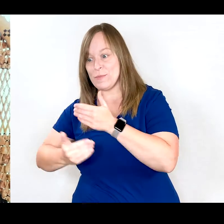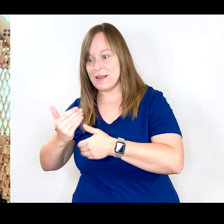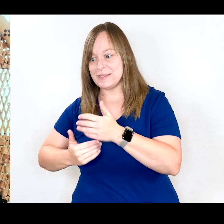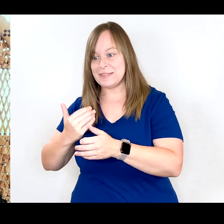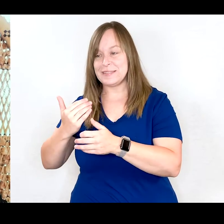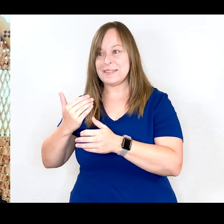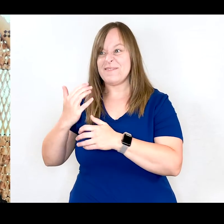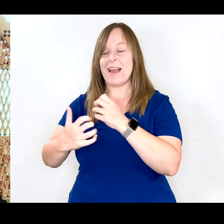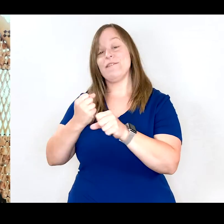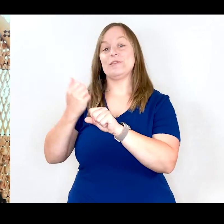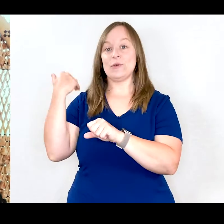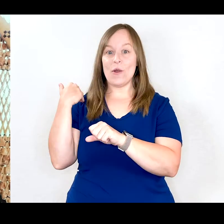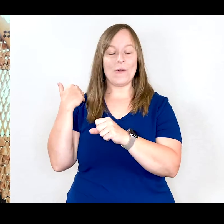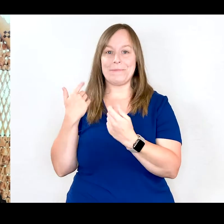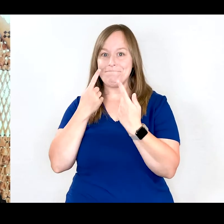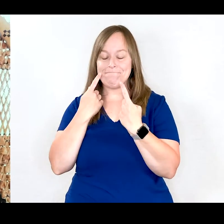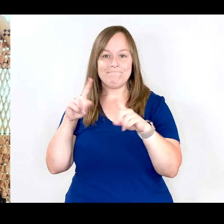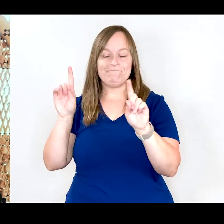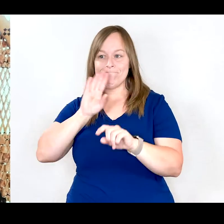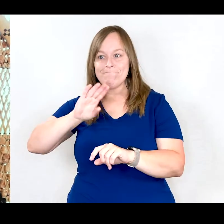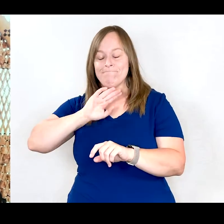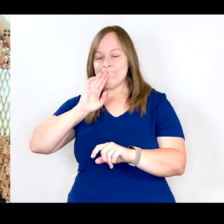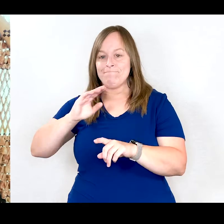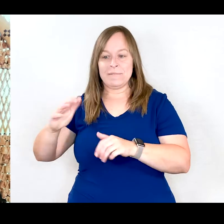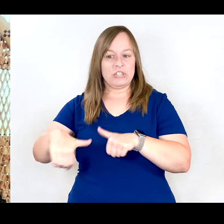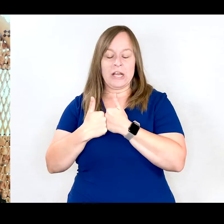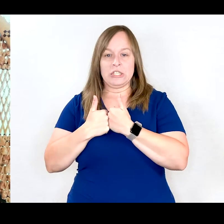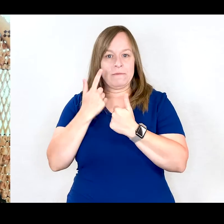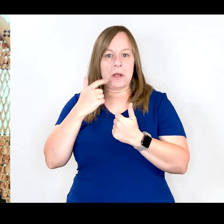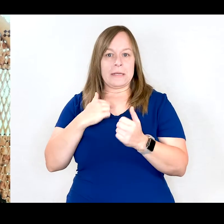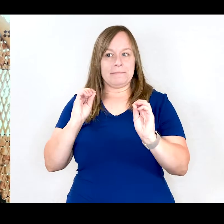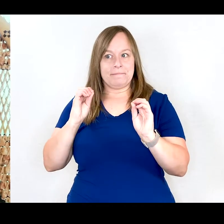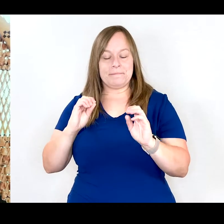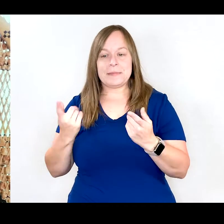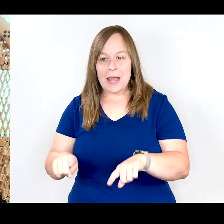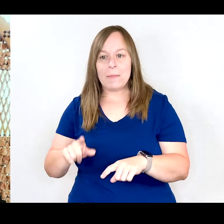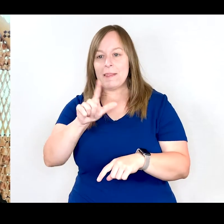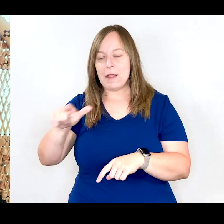had started the process about five years ago, and it was very challenging.